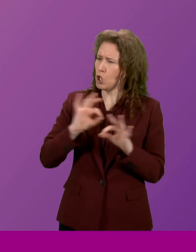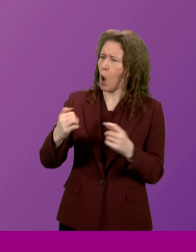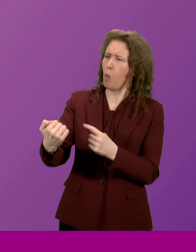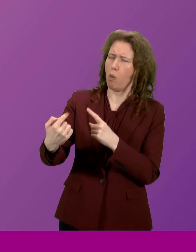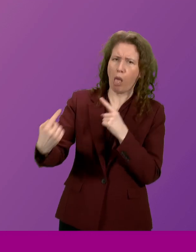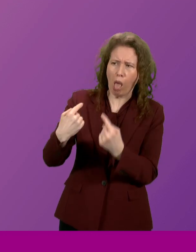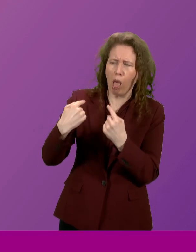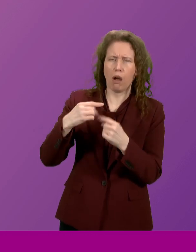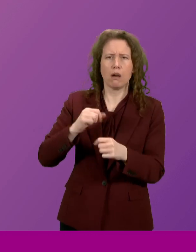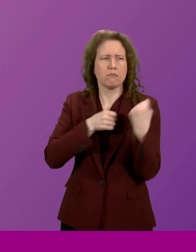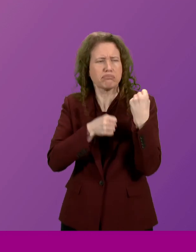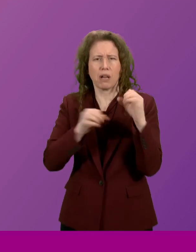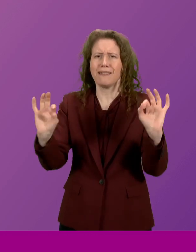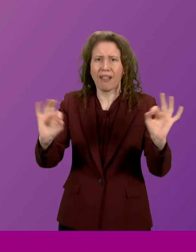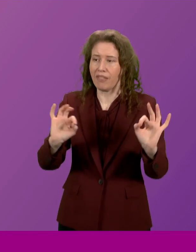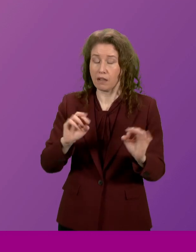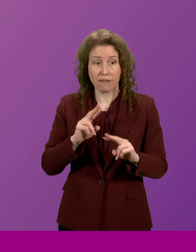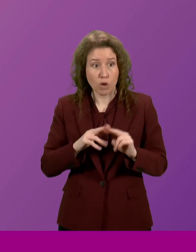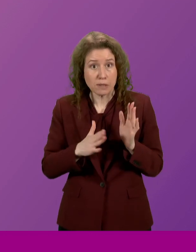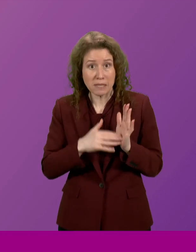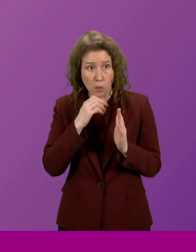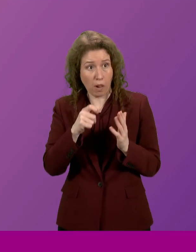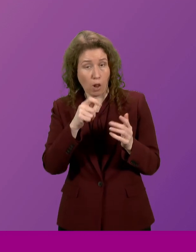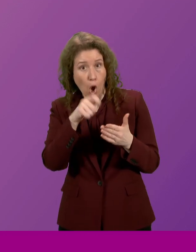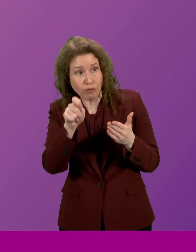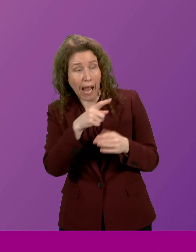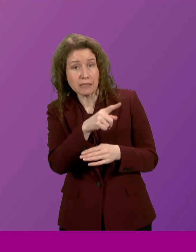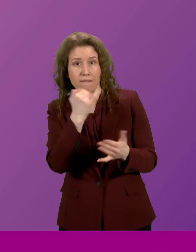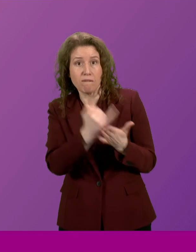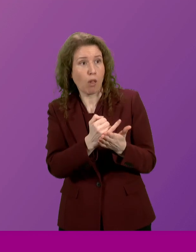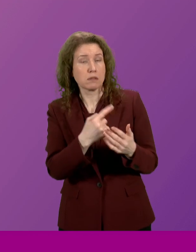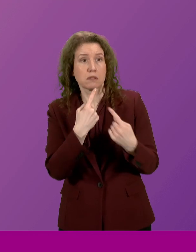What is the First Minister doing to correct false claims and to provide clarity to the public on